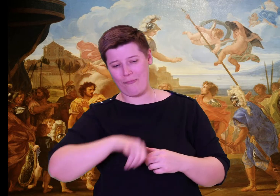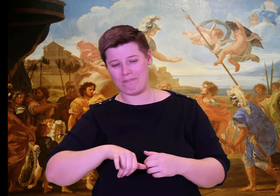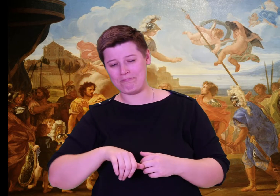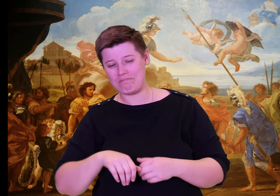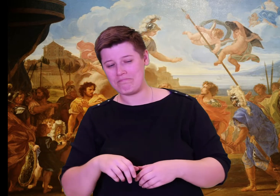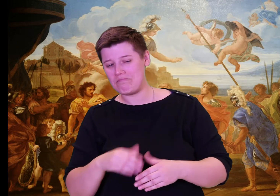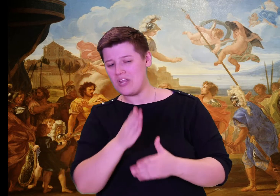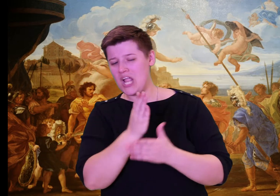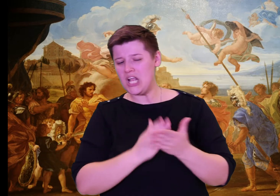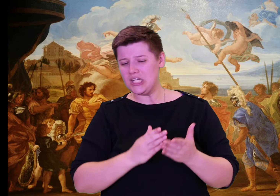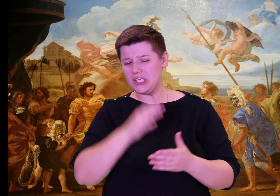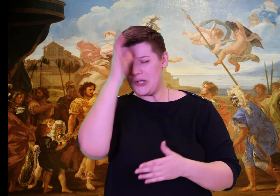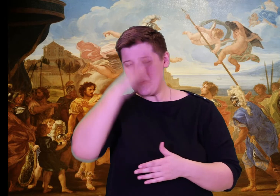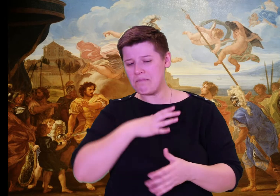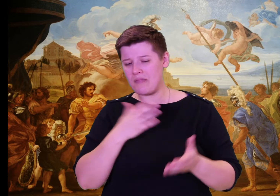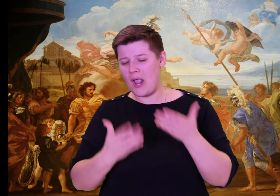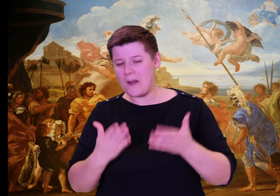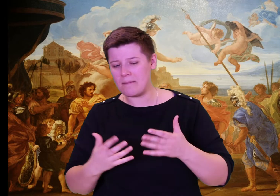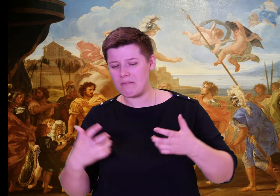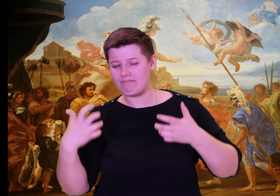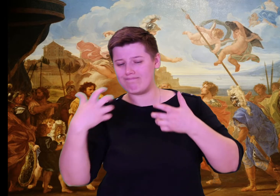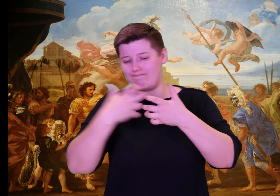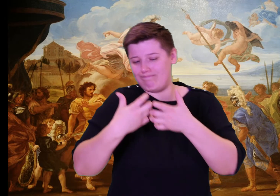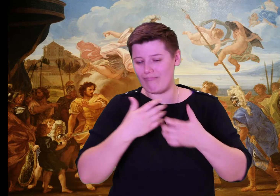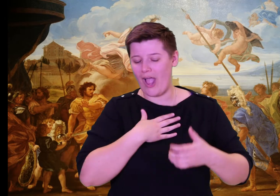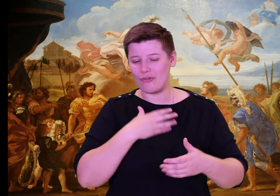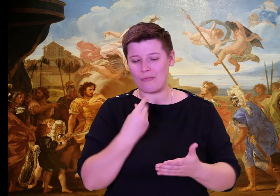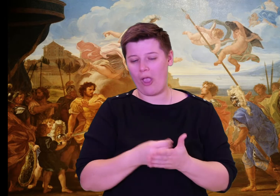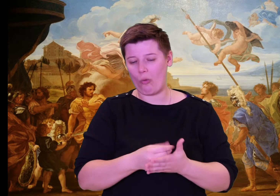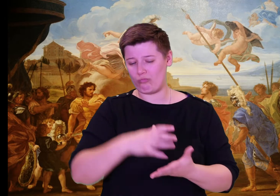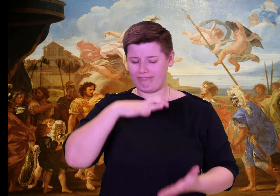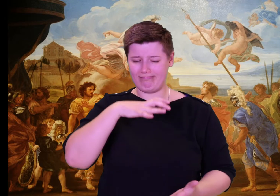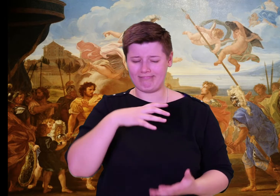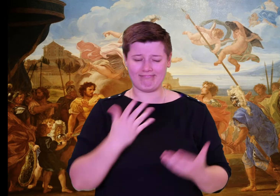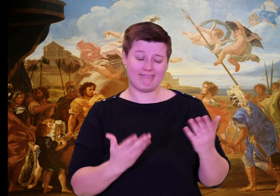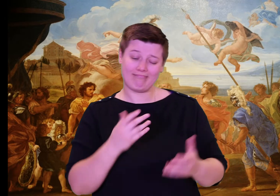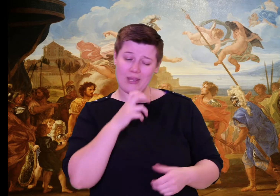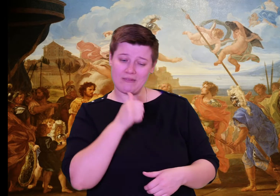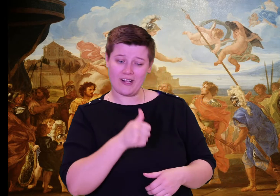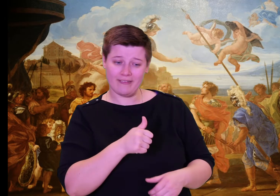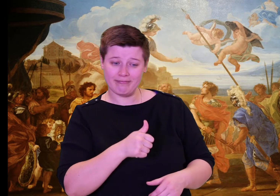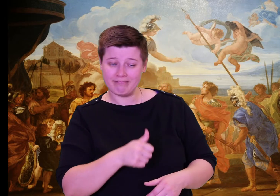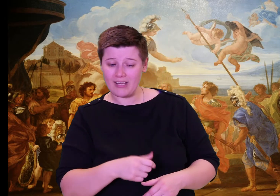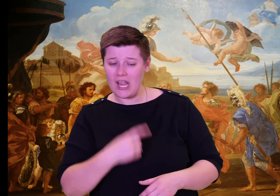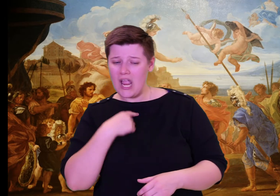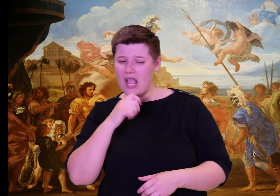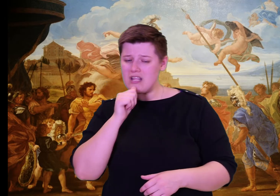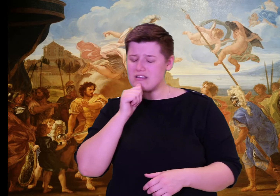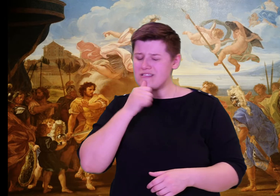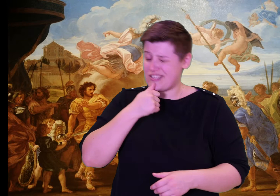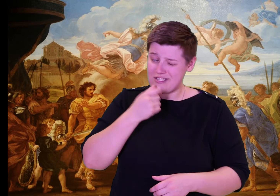His halls and home and property are deathless. Some men may match my wealth;